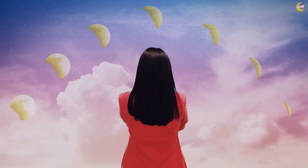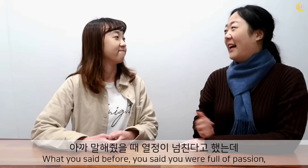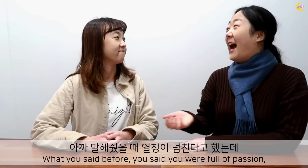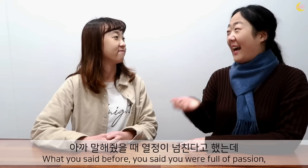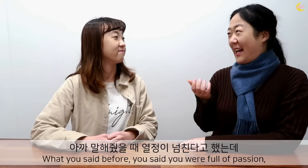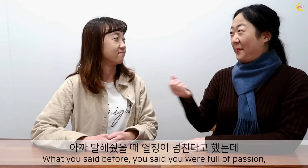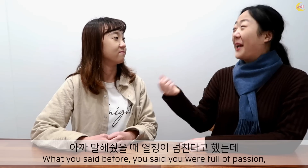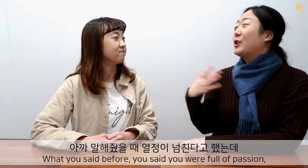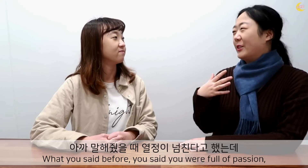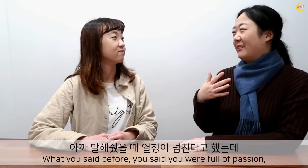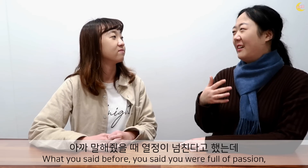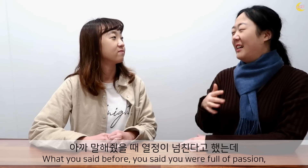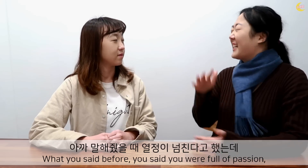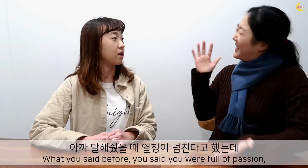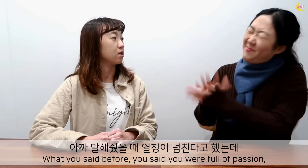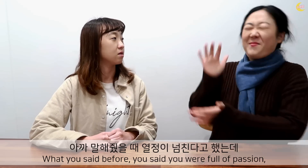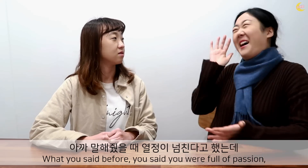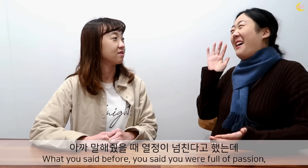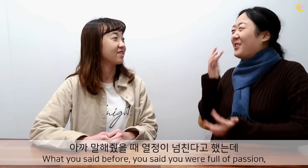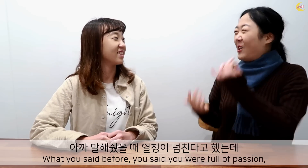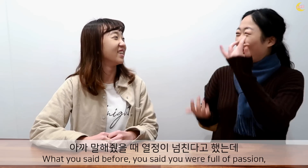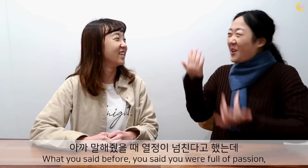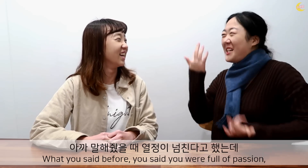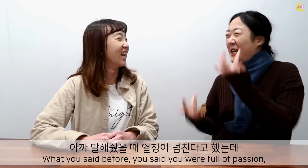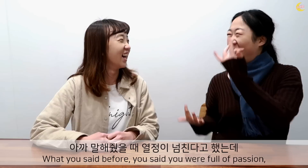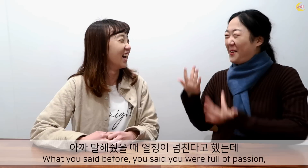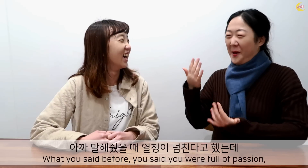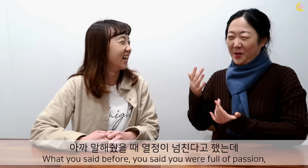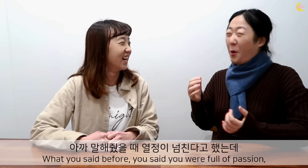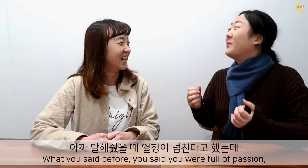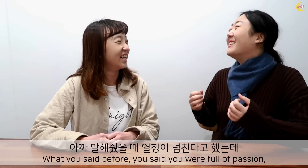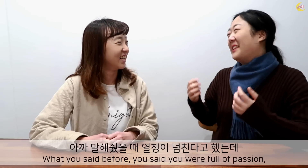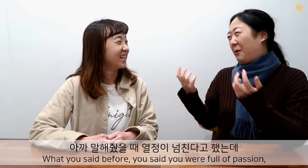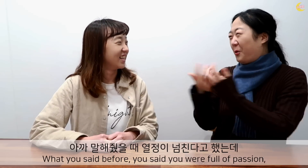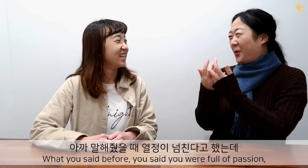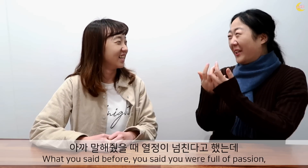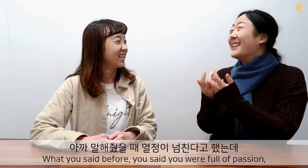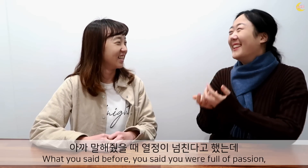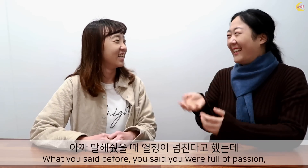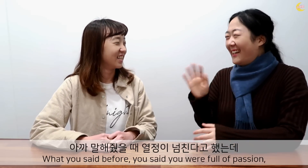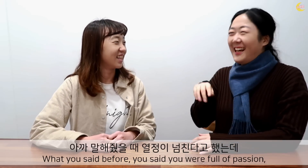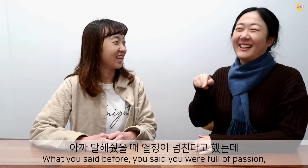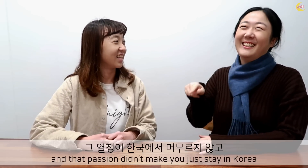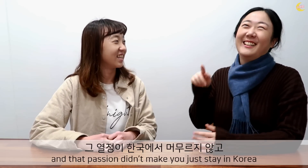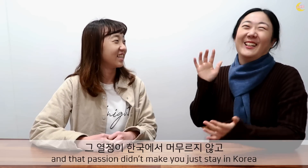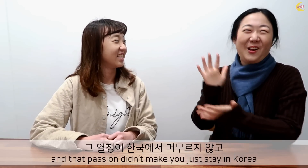What you said before, you said you were full of passion,